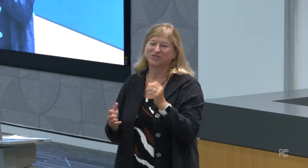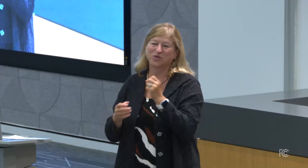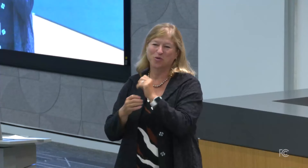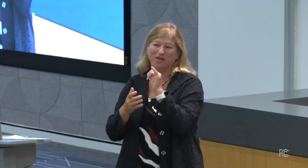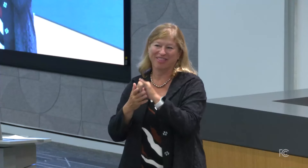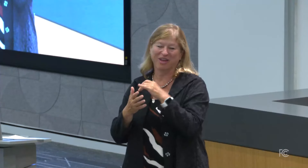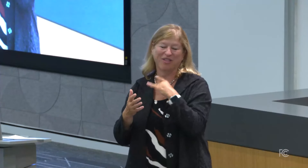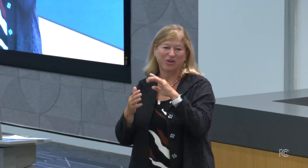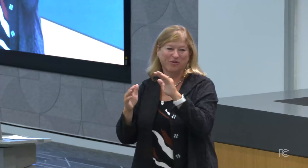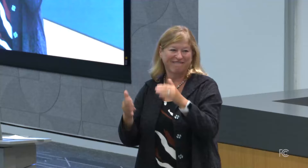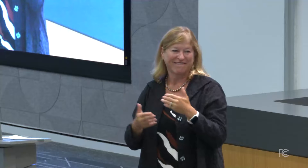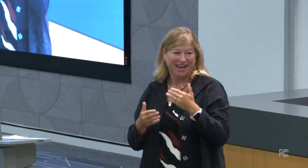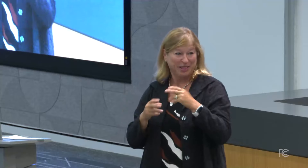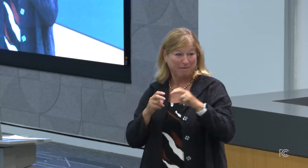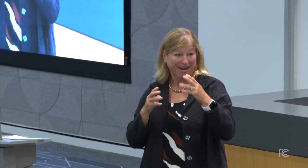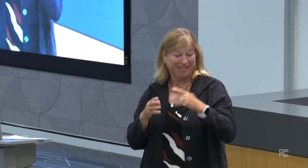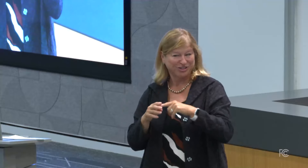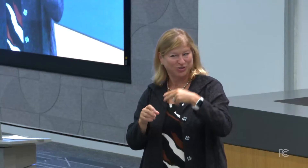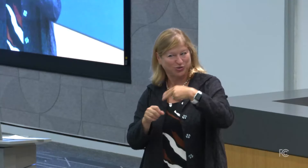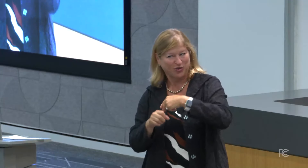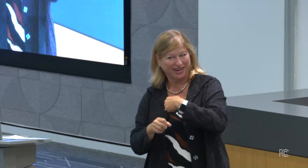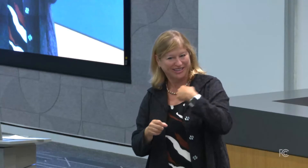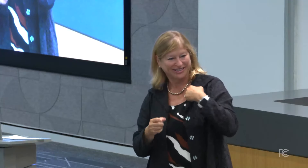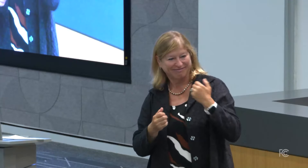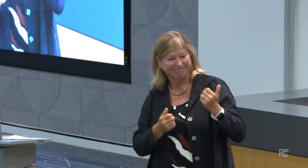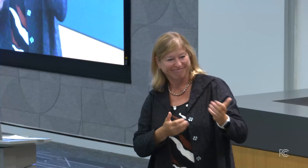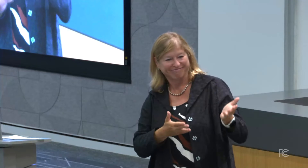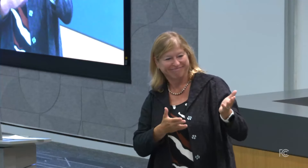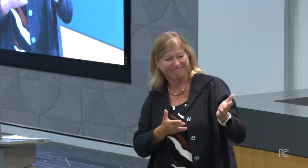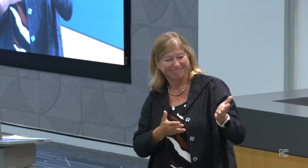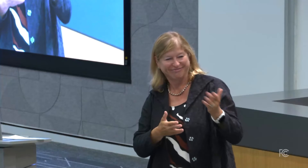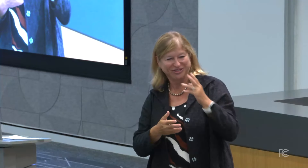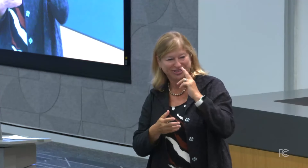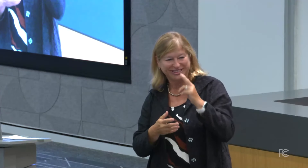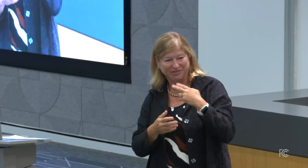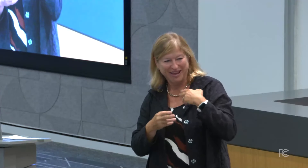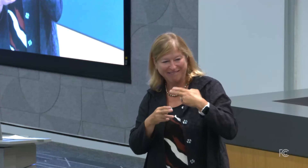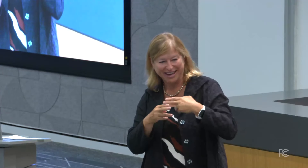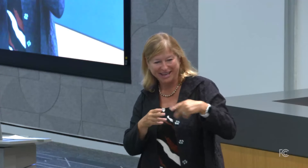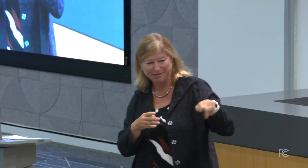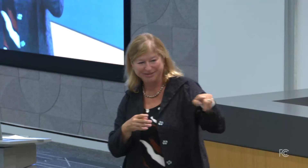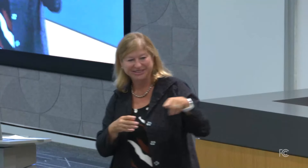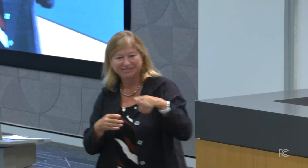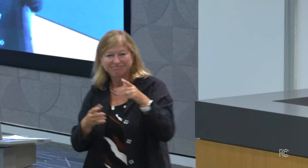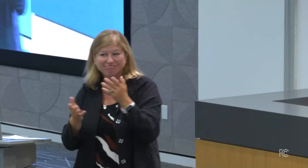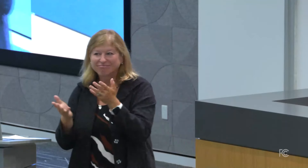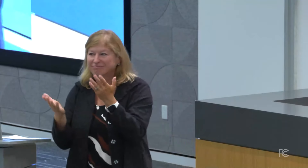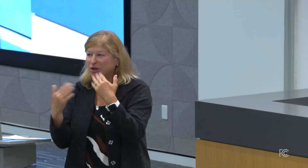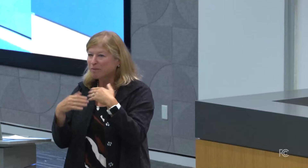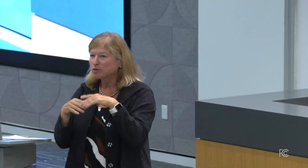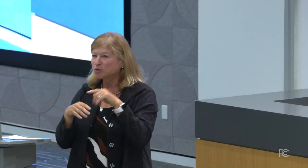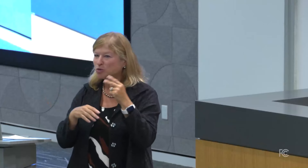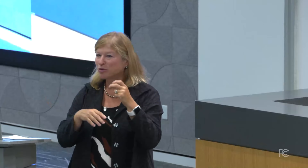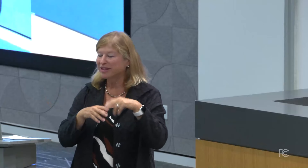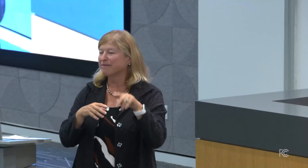DISCUSSING THE BENEFITS OF DVC. AND WE WOULD LIKE TO INVITE EXPERTS IN THE FIELD TO TELL